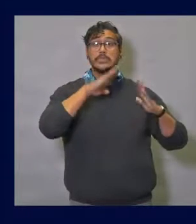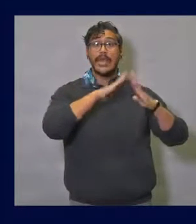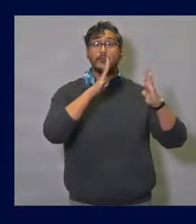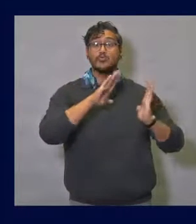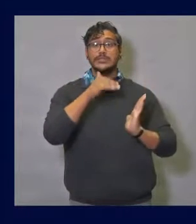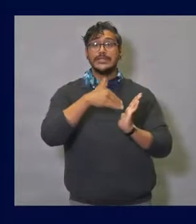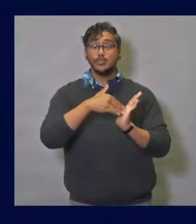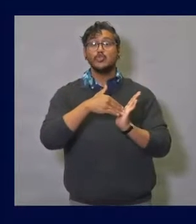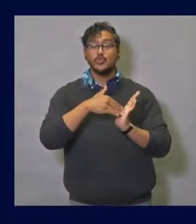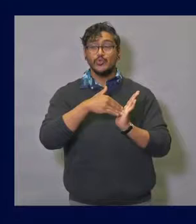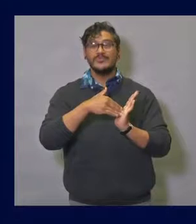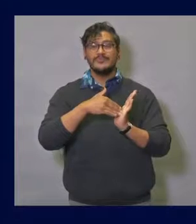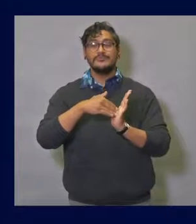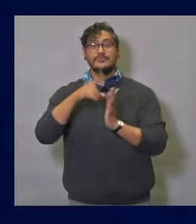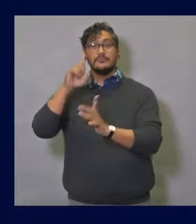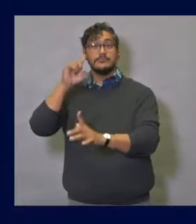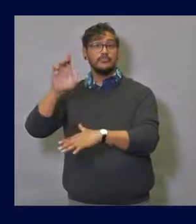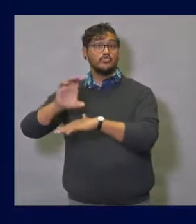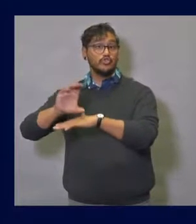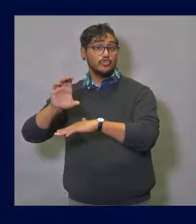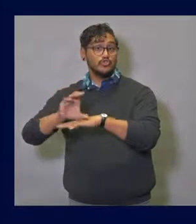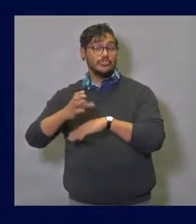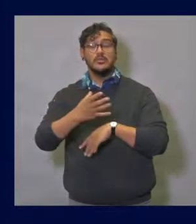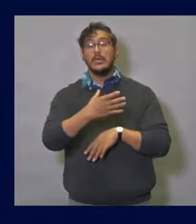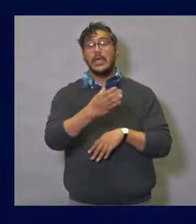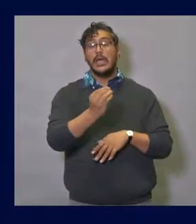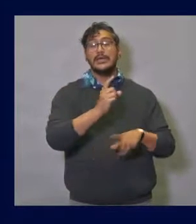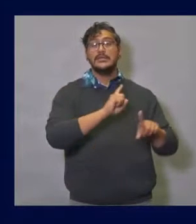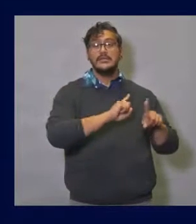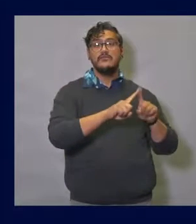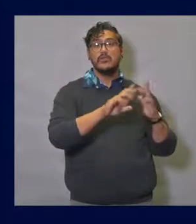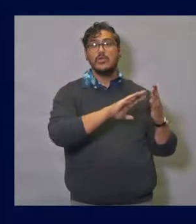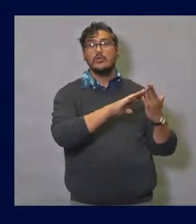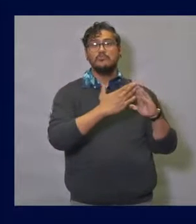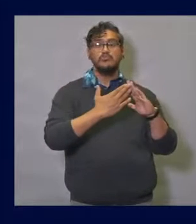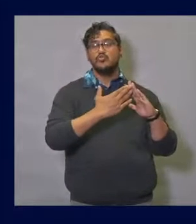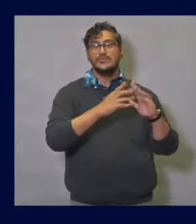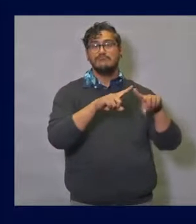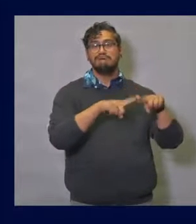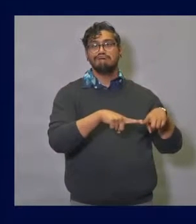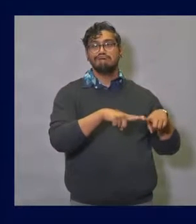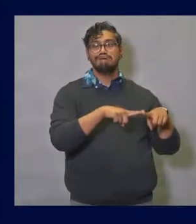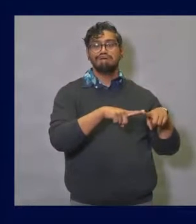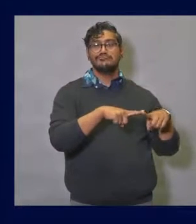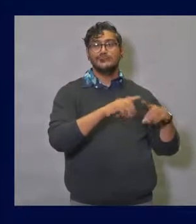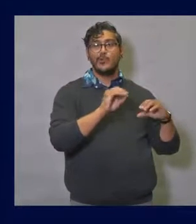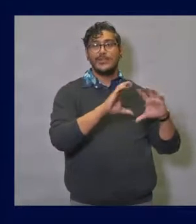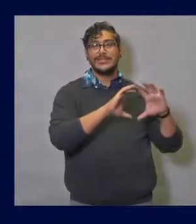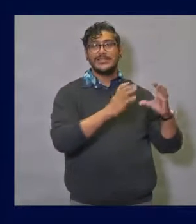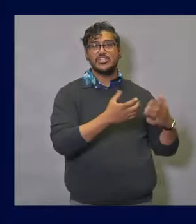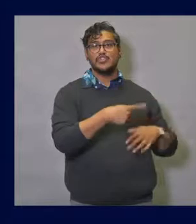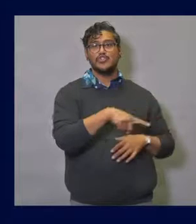ADMINISTER VACCINES THIS WEEK AT SENIOR HOUSING SITES, SENIOR CENTERS, FAITH BASED